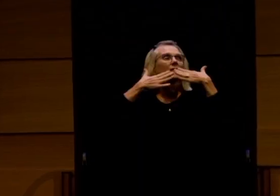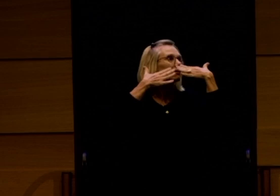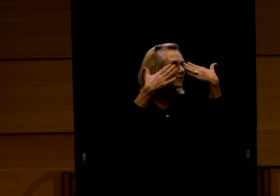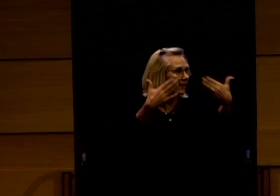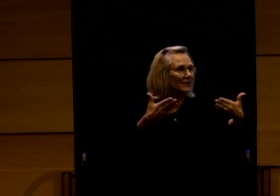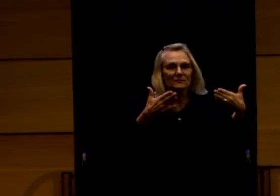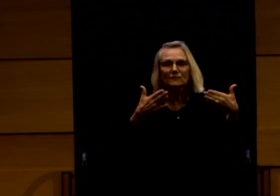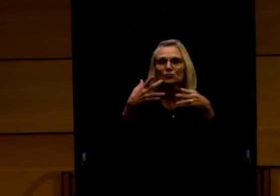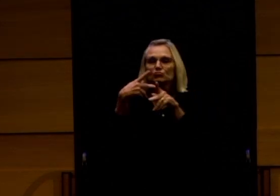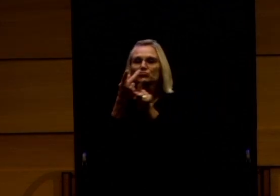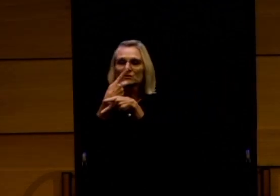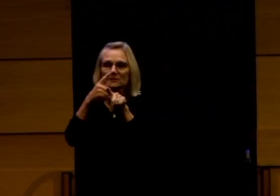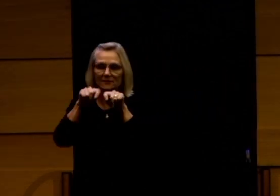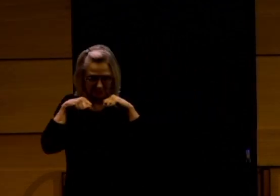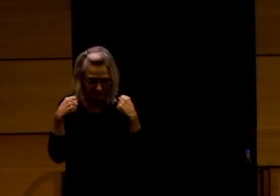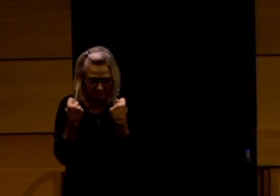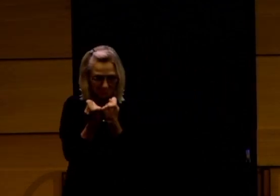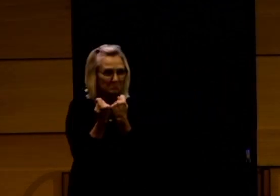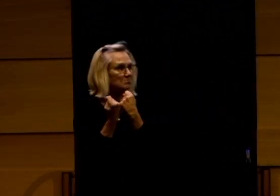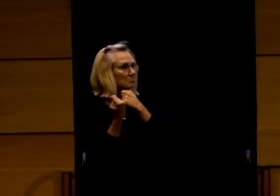Thank you to the production team.